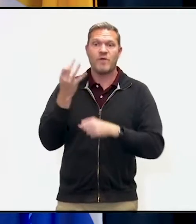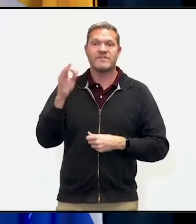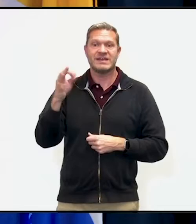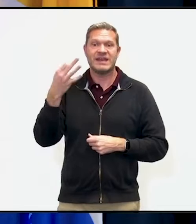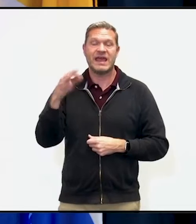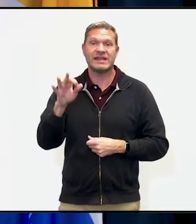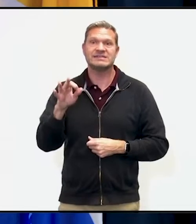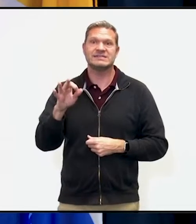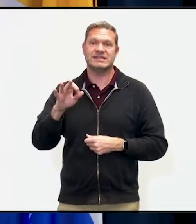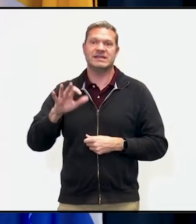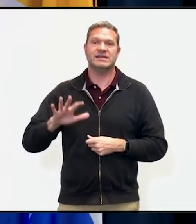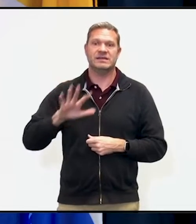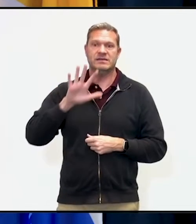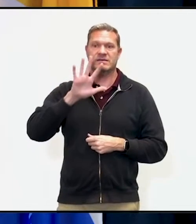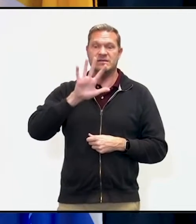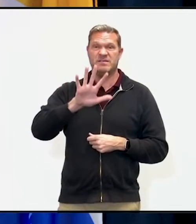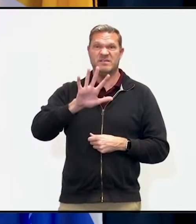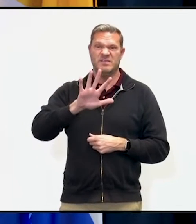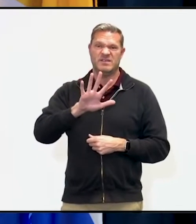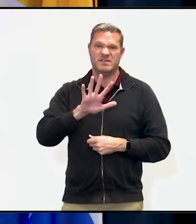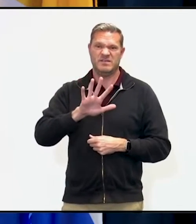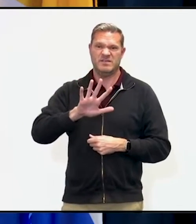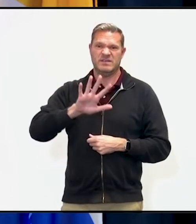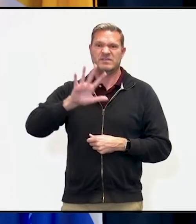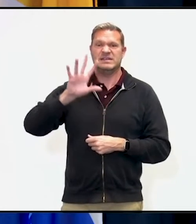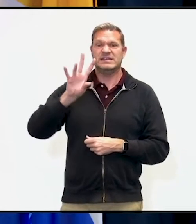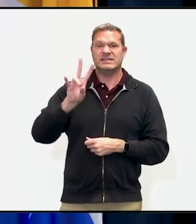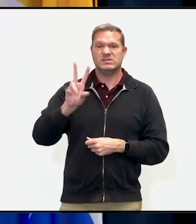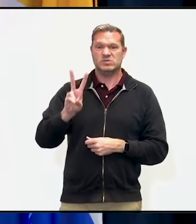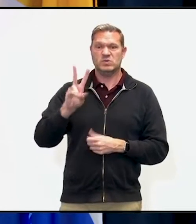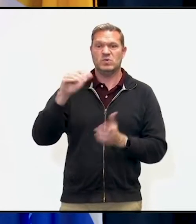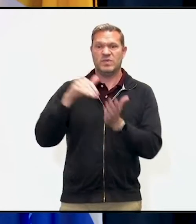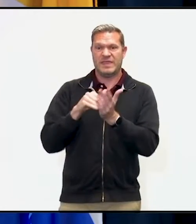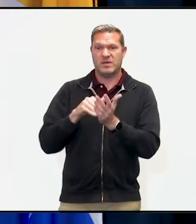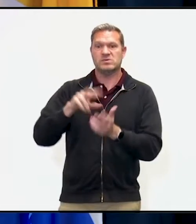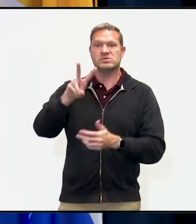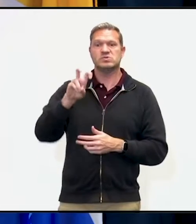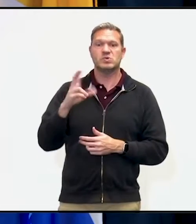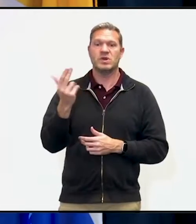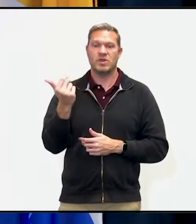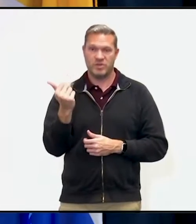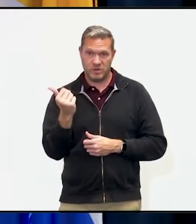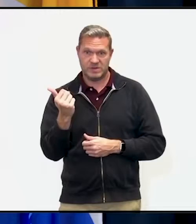910 Long Beach residents to COVID-19.